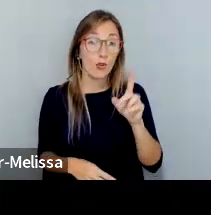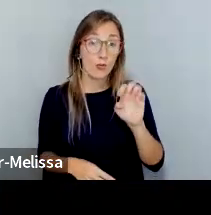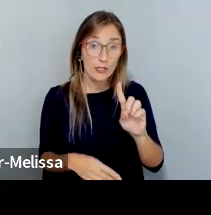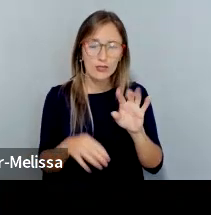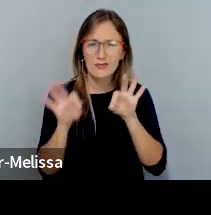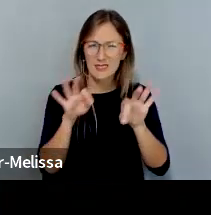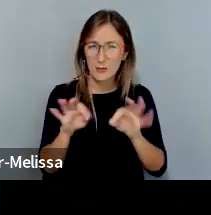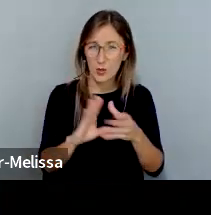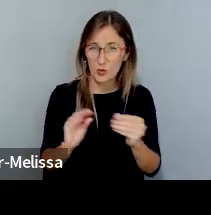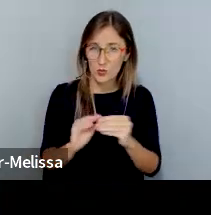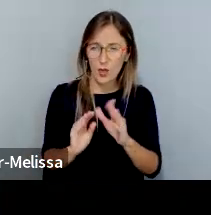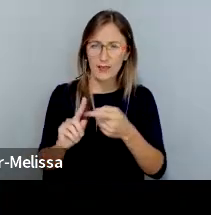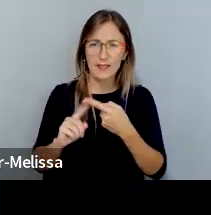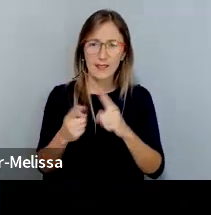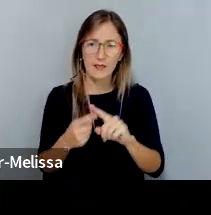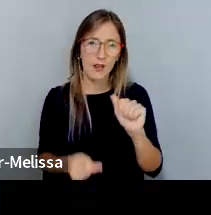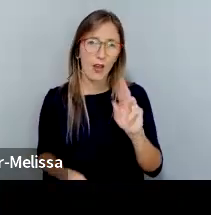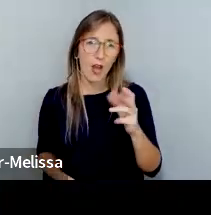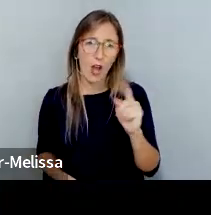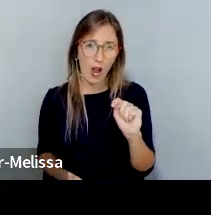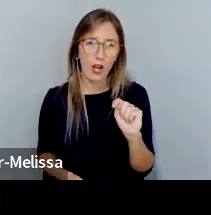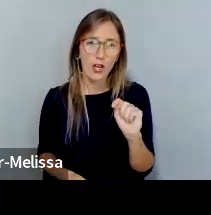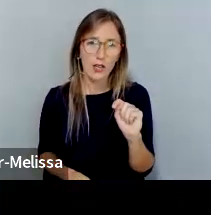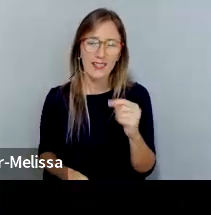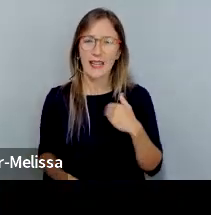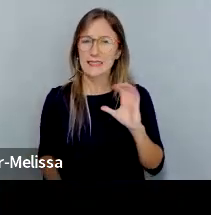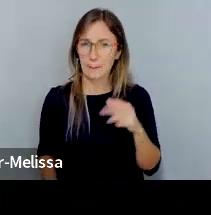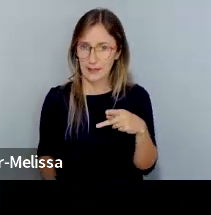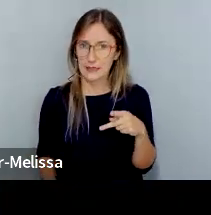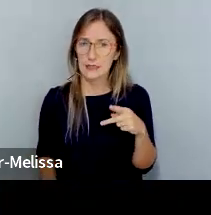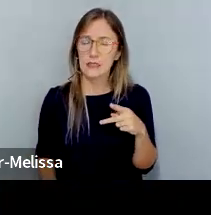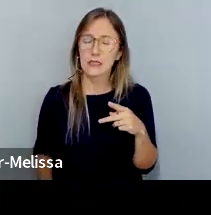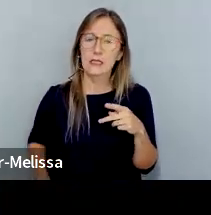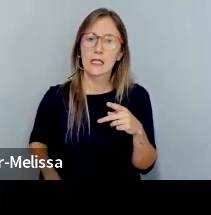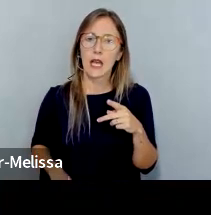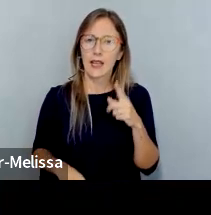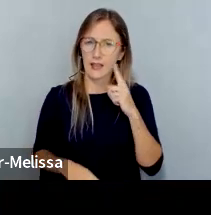could be thrown in jail. Richard likes to tell the story of him and his